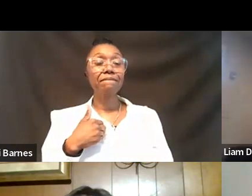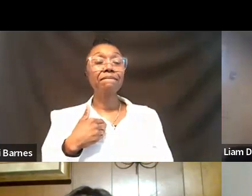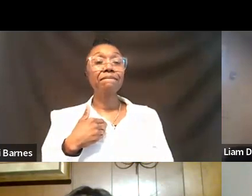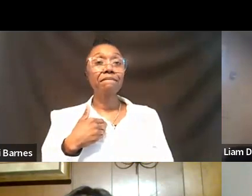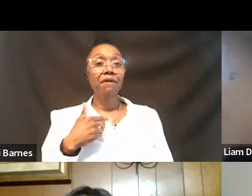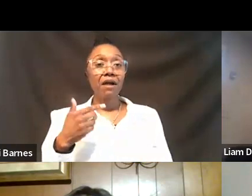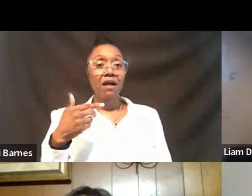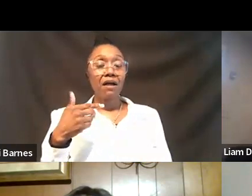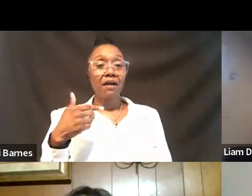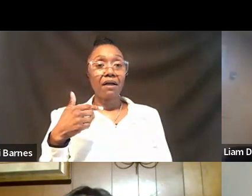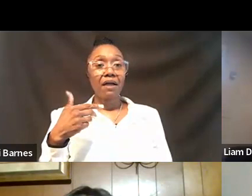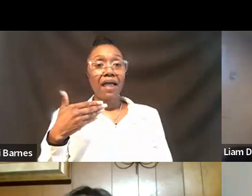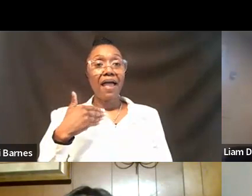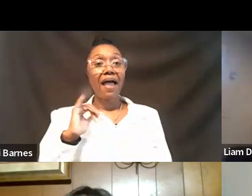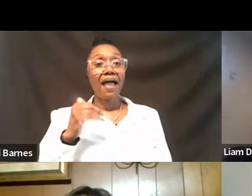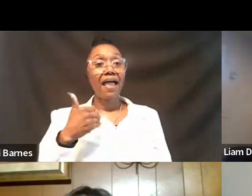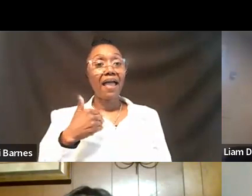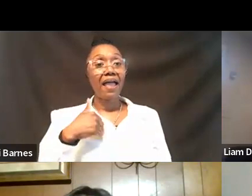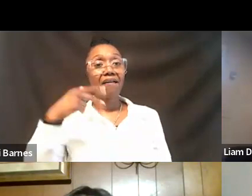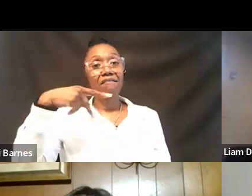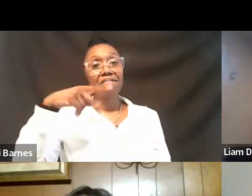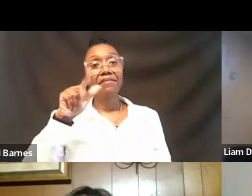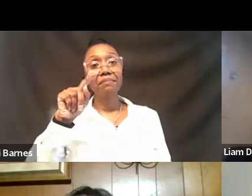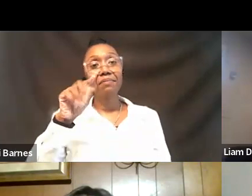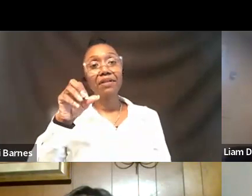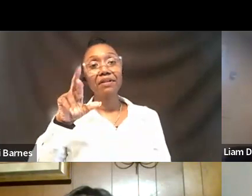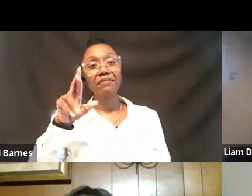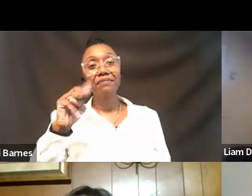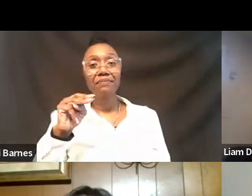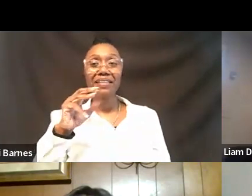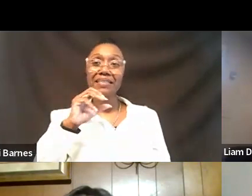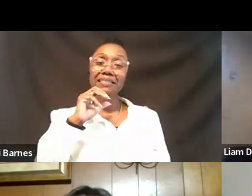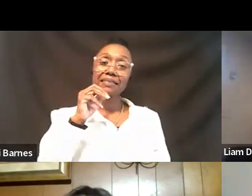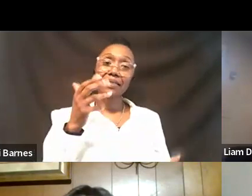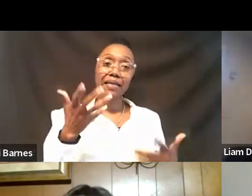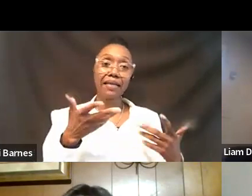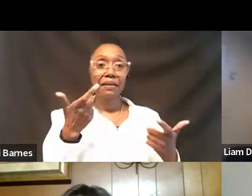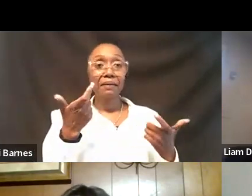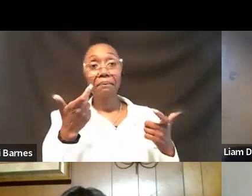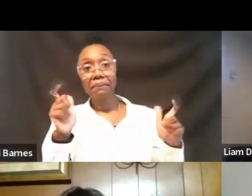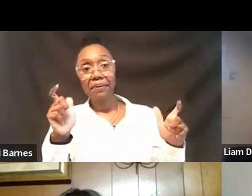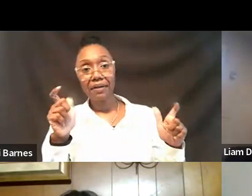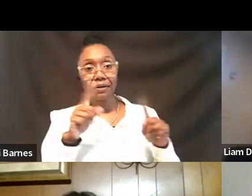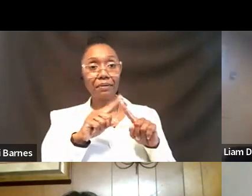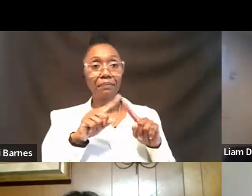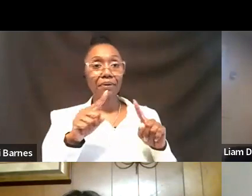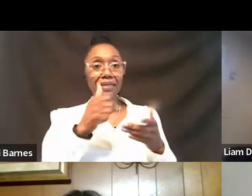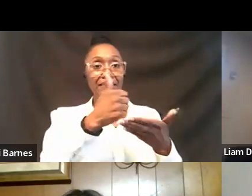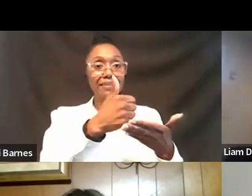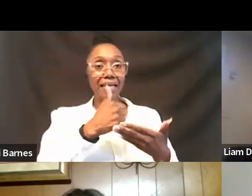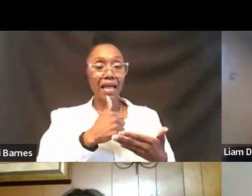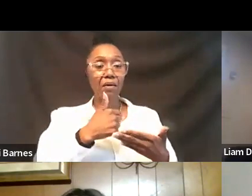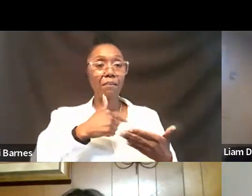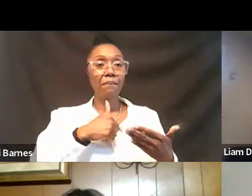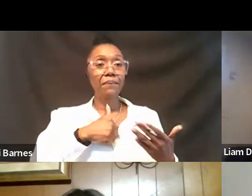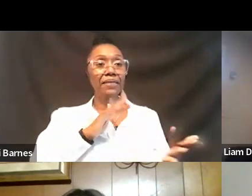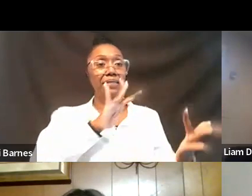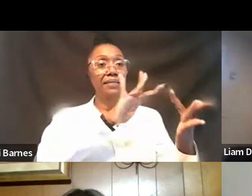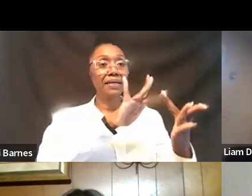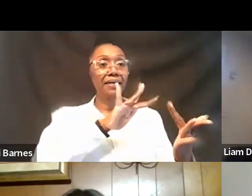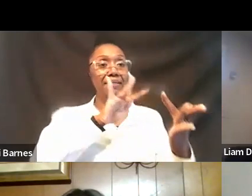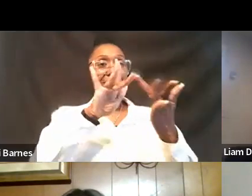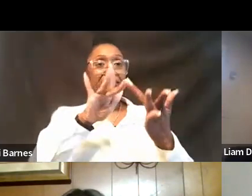Hi. It's not. Super, but it's, helped me reach out to a lot of other people with disabilities.